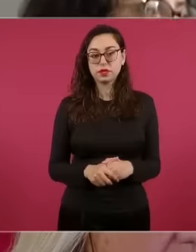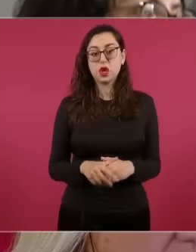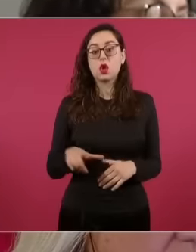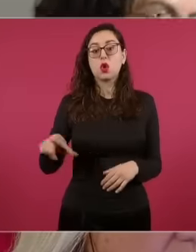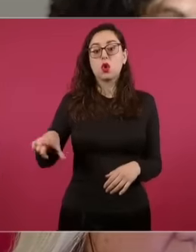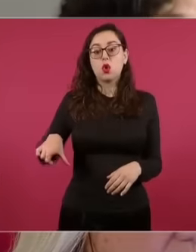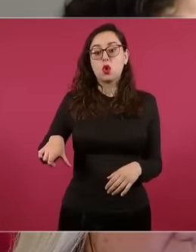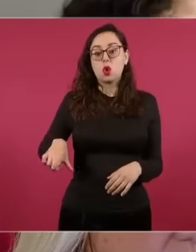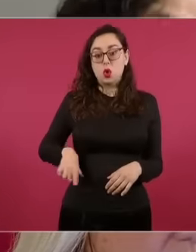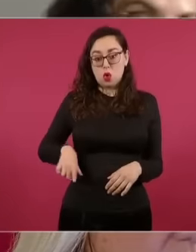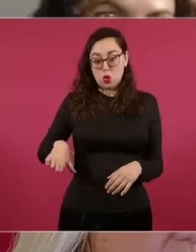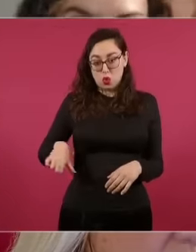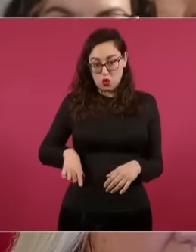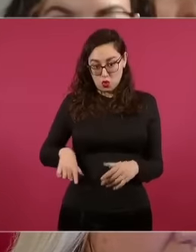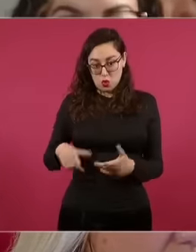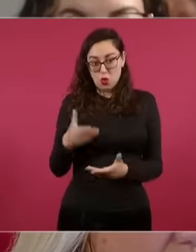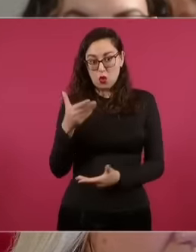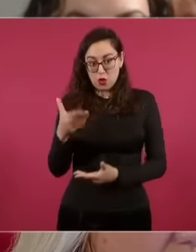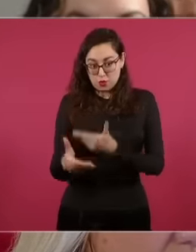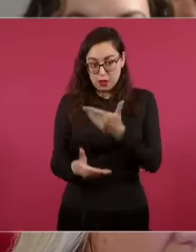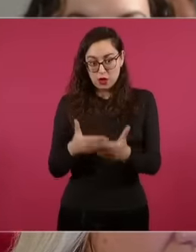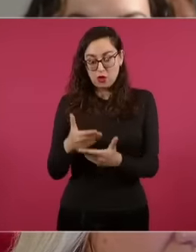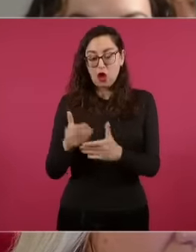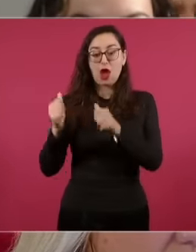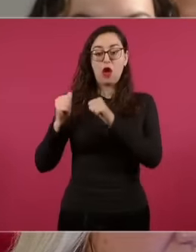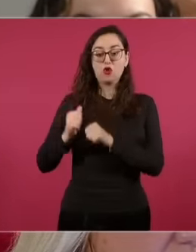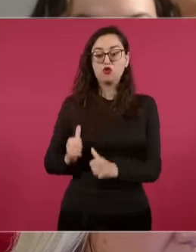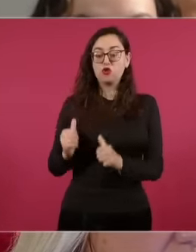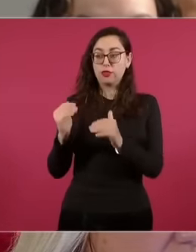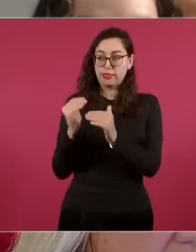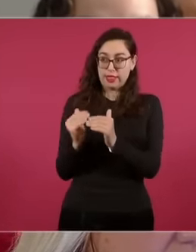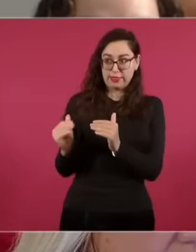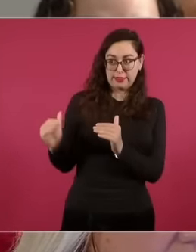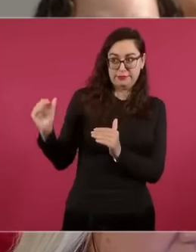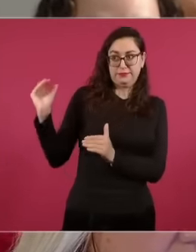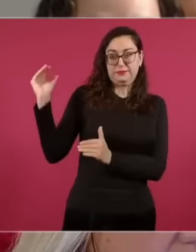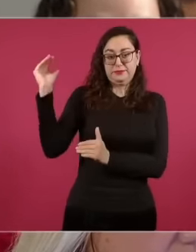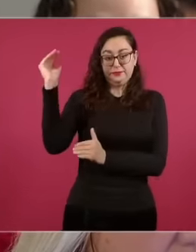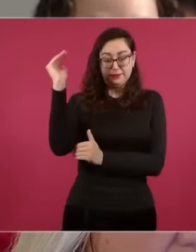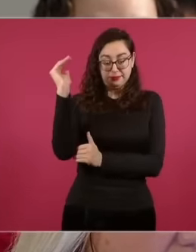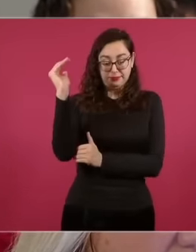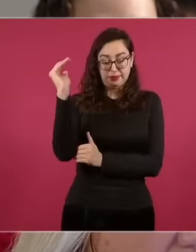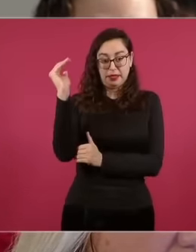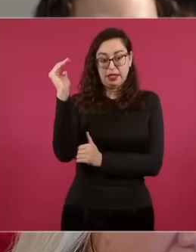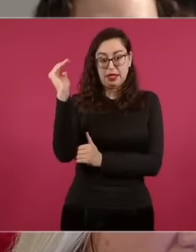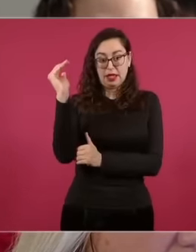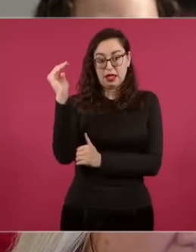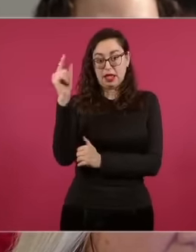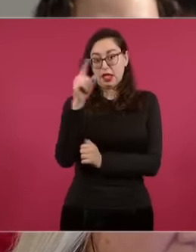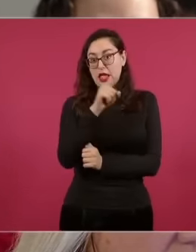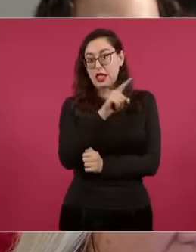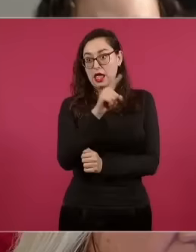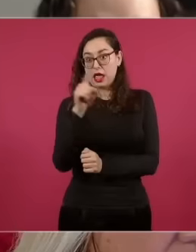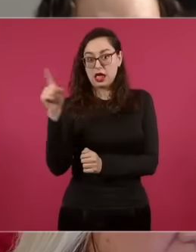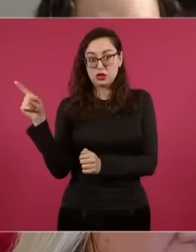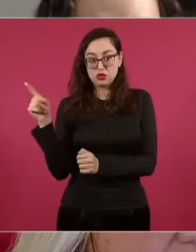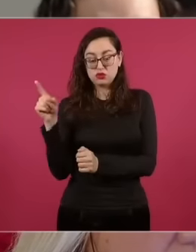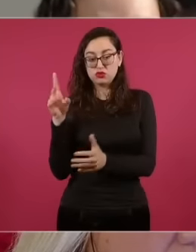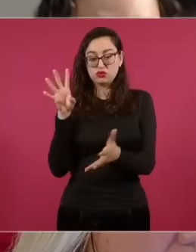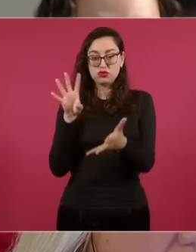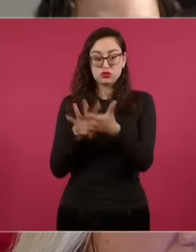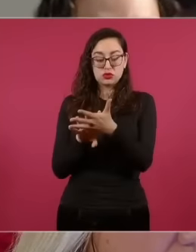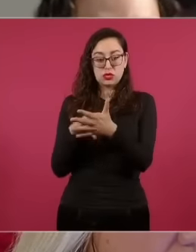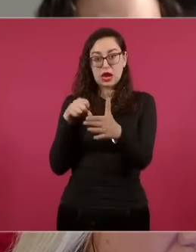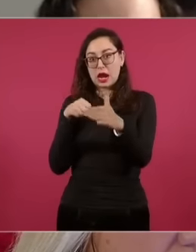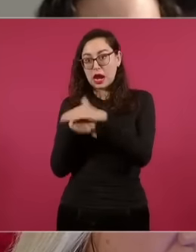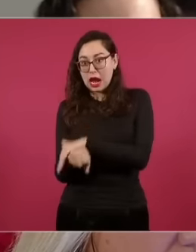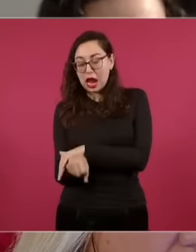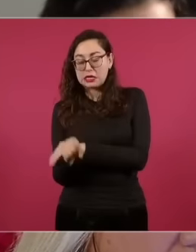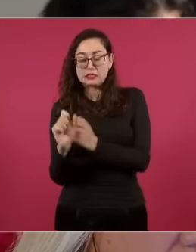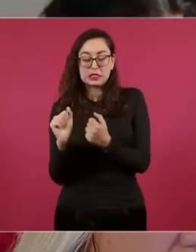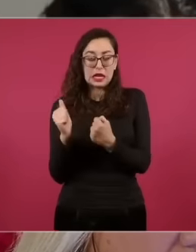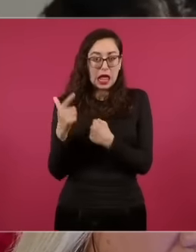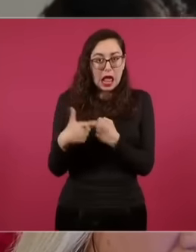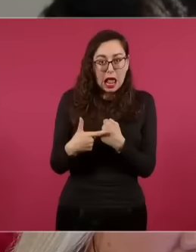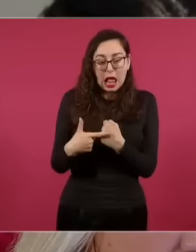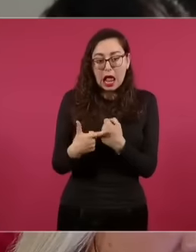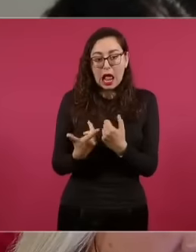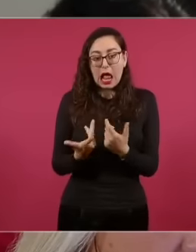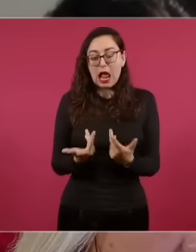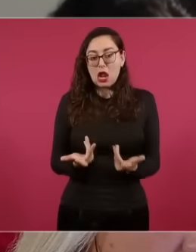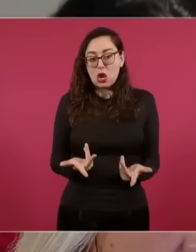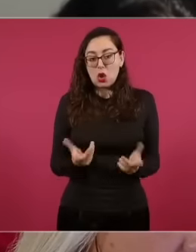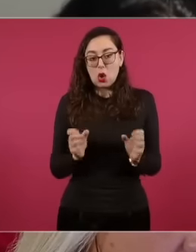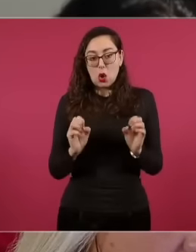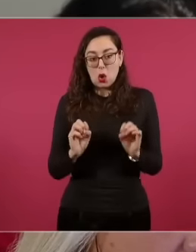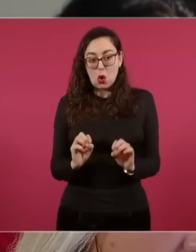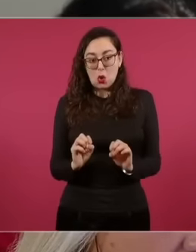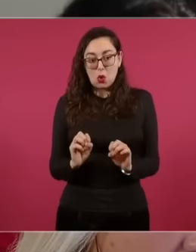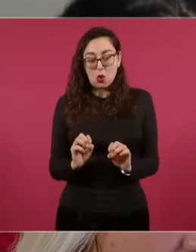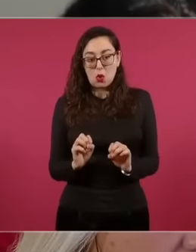first areas of the first levels, uh, have uh in prison? preventive you you had promoted in